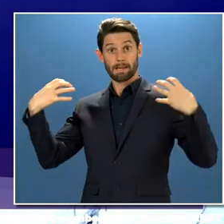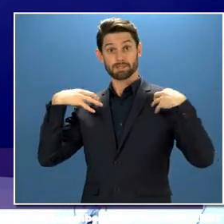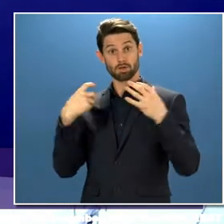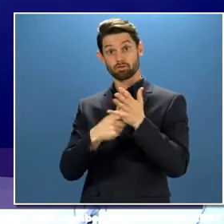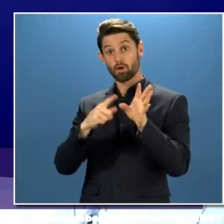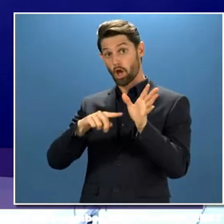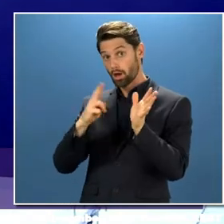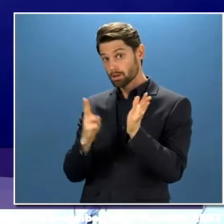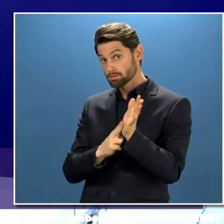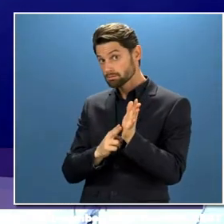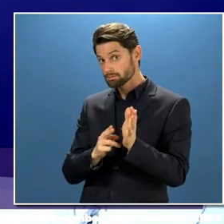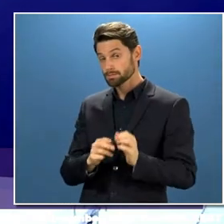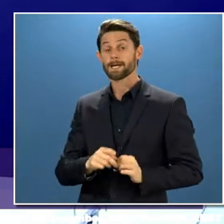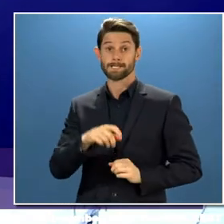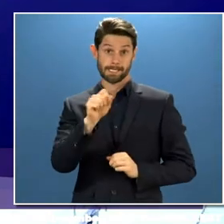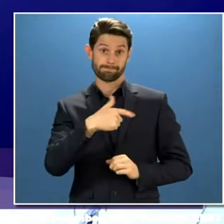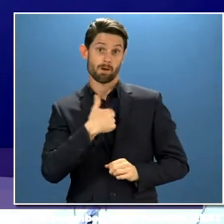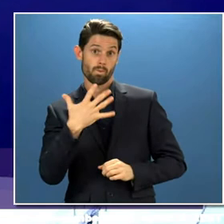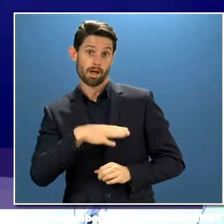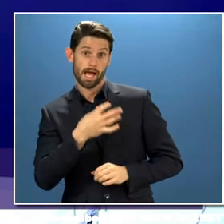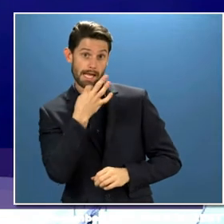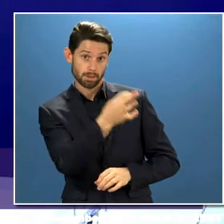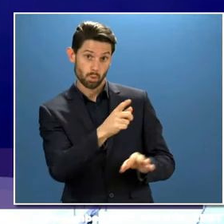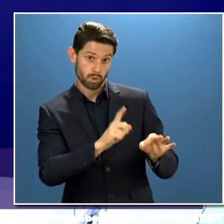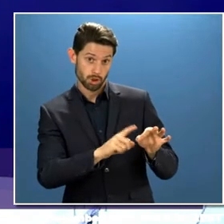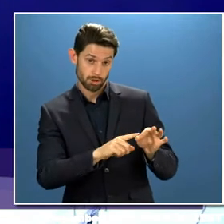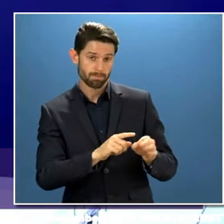Mr Gauntlett, you've said to us that you have a concern that